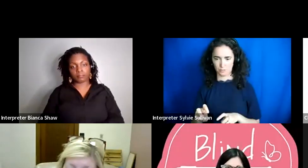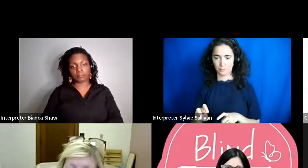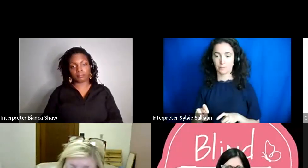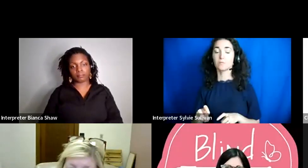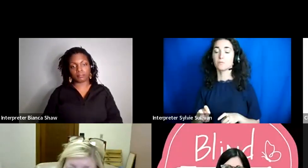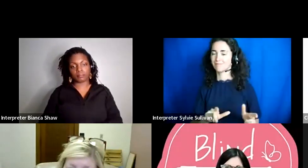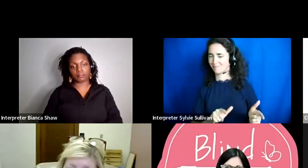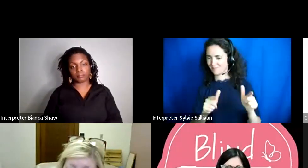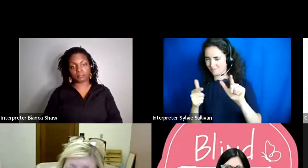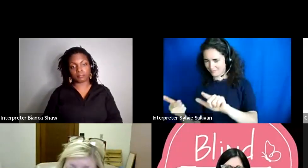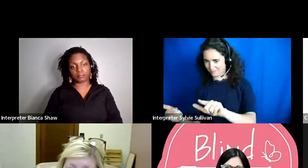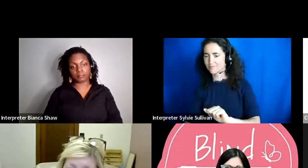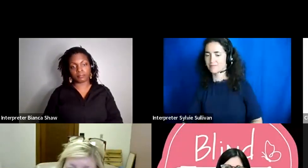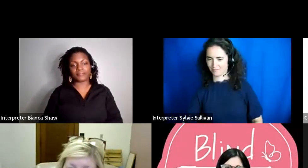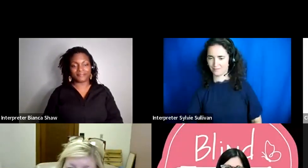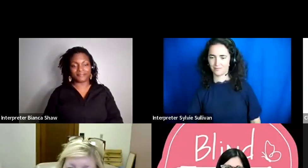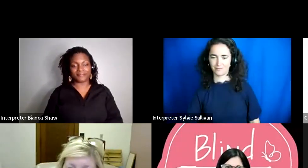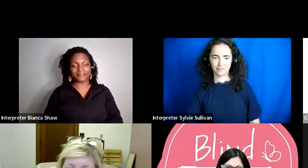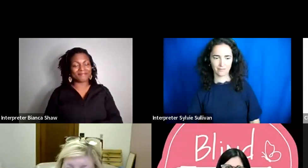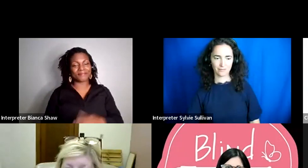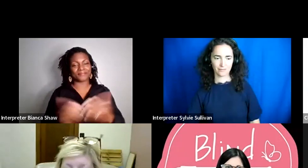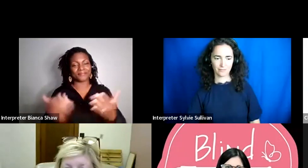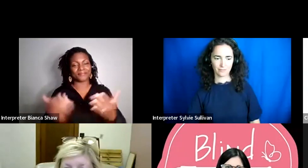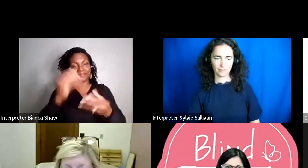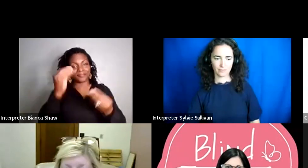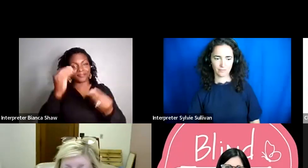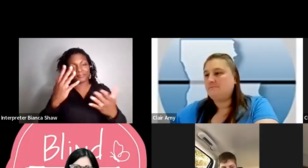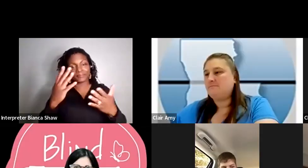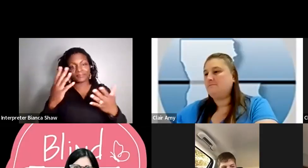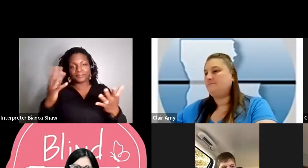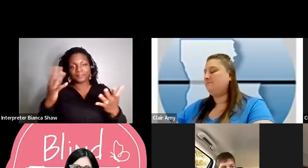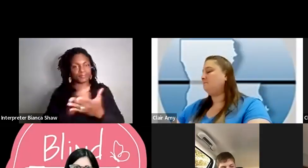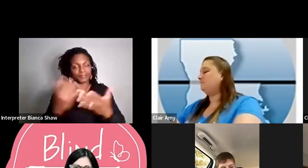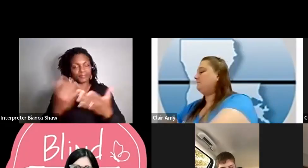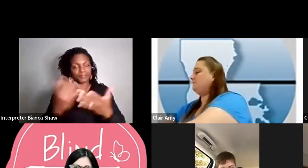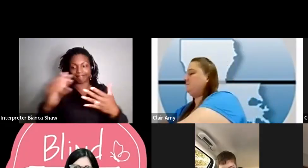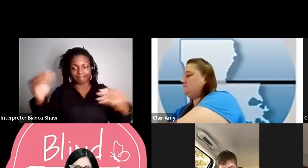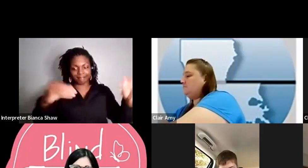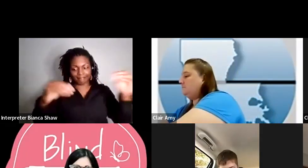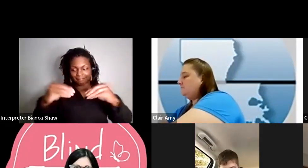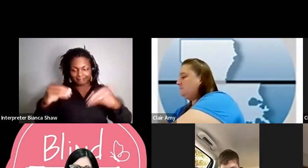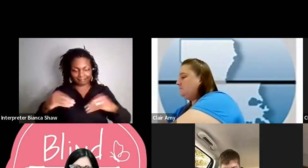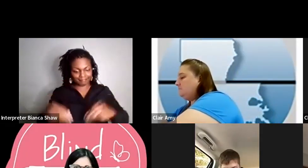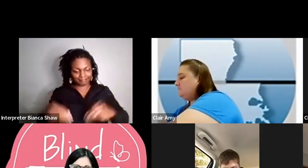And again all the pieces just came together, with the assistance of Nige, Faulk, and blind grace.